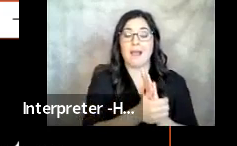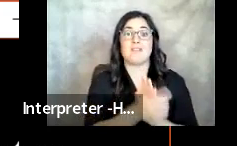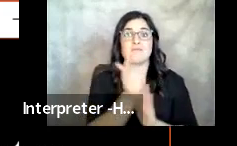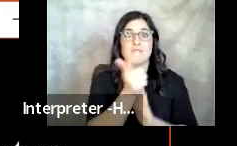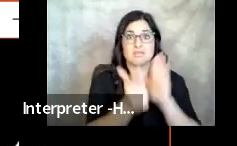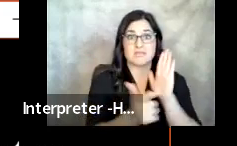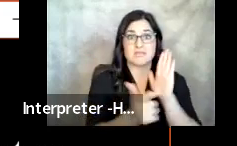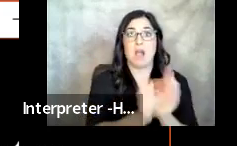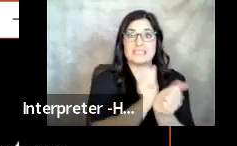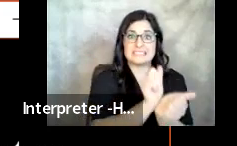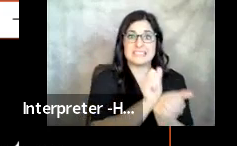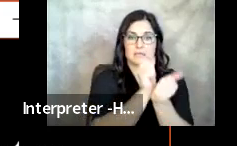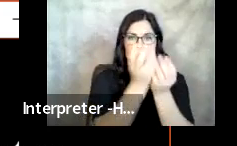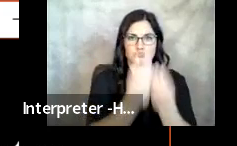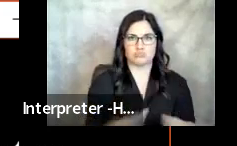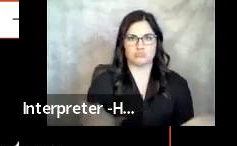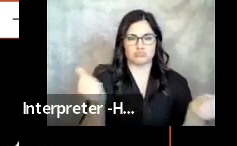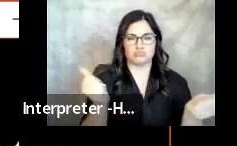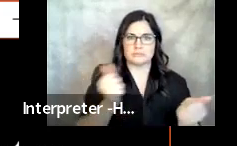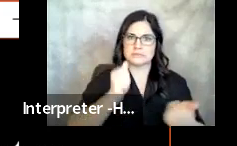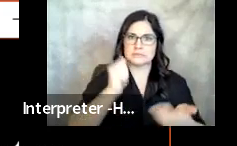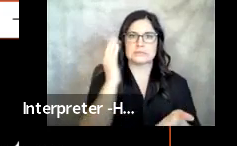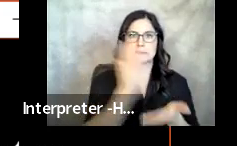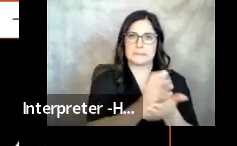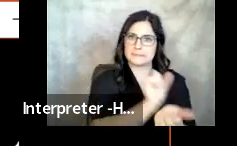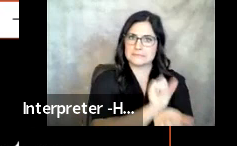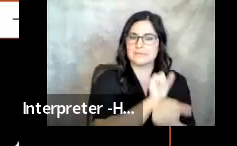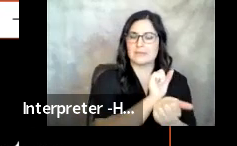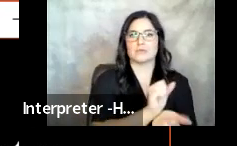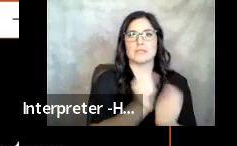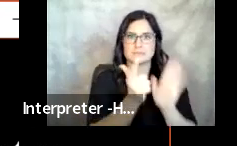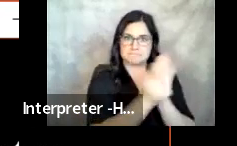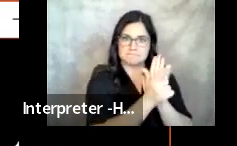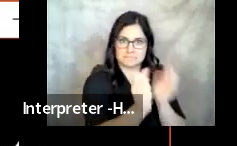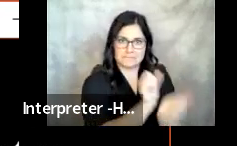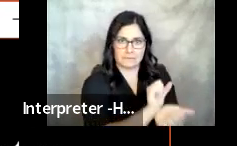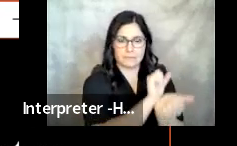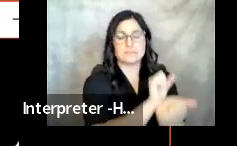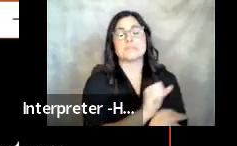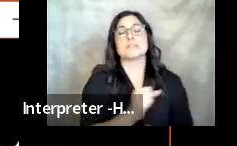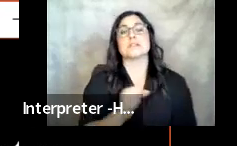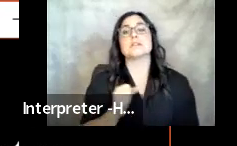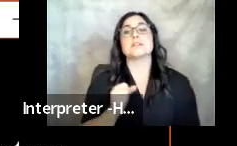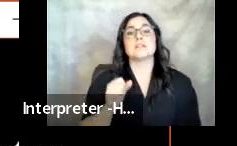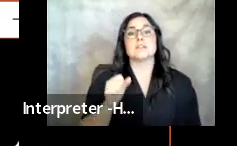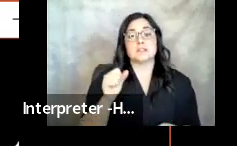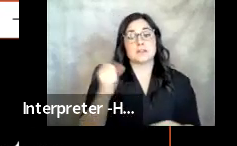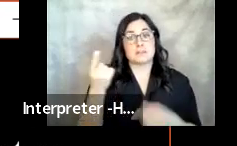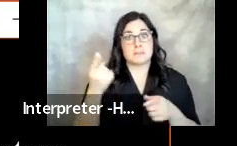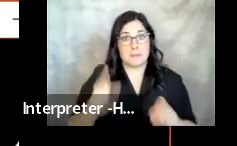Except in these tiny cases, you know, supposedly tiny cases. Of. Punishment for a crime.